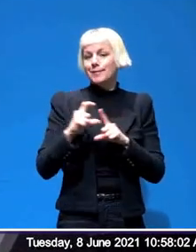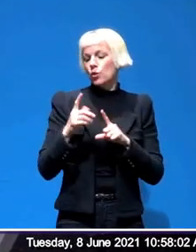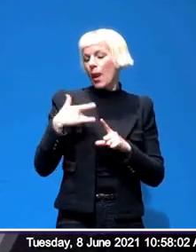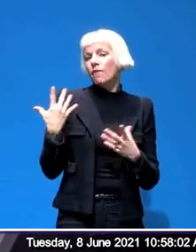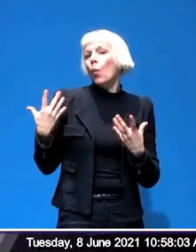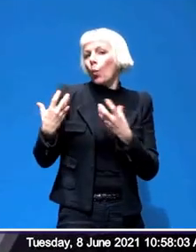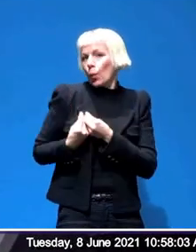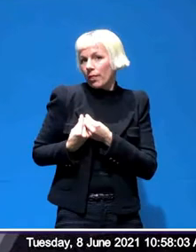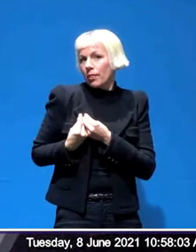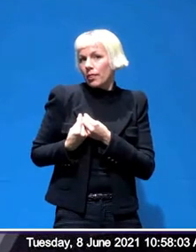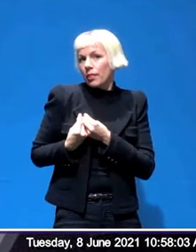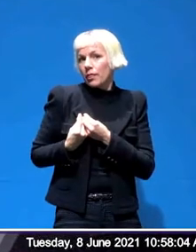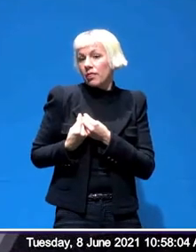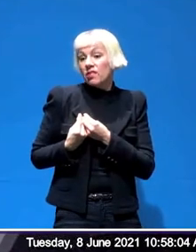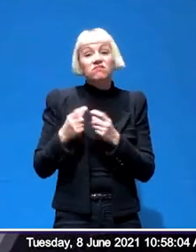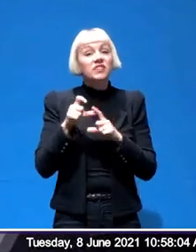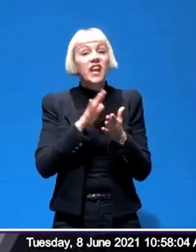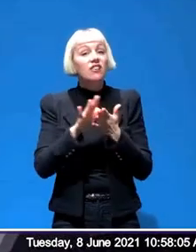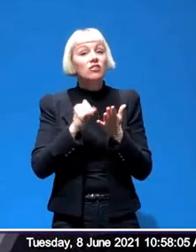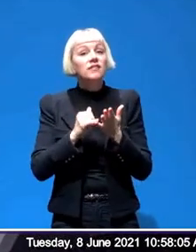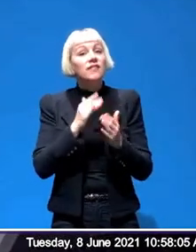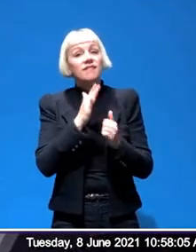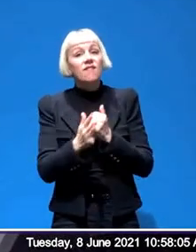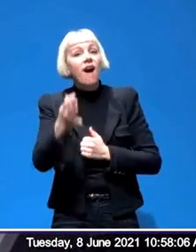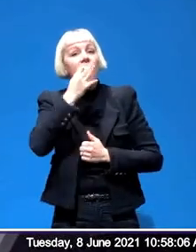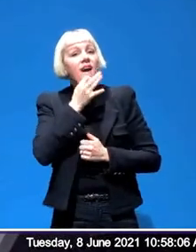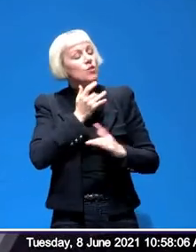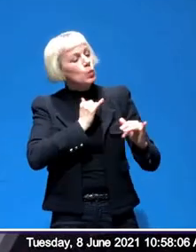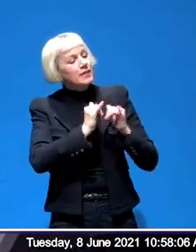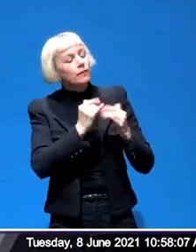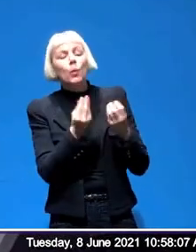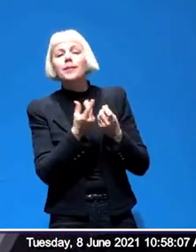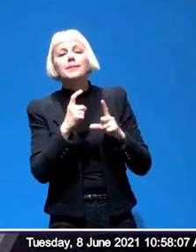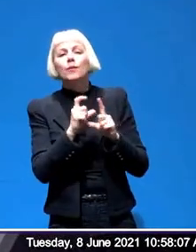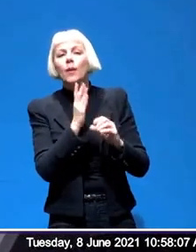sought to interview him or me. About a year after the bruising occurred, and I think it was a bit